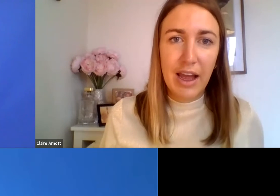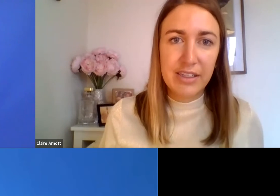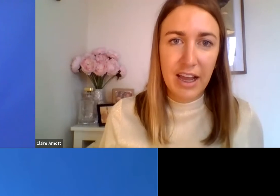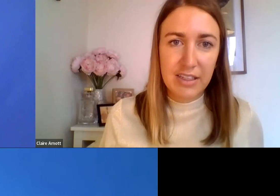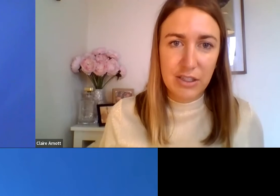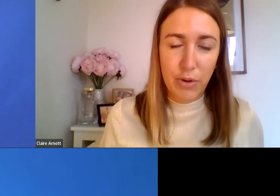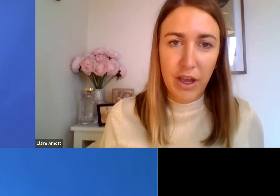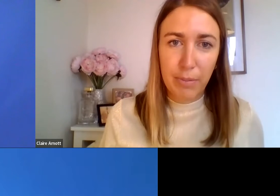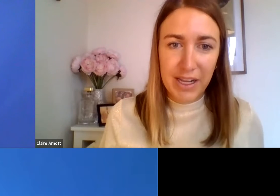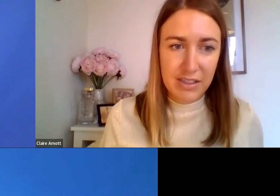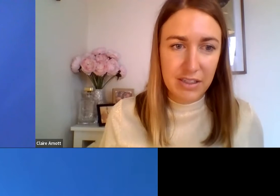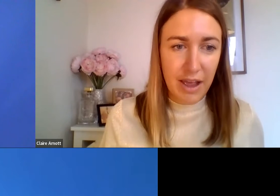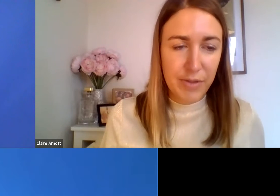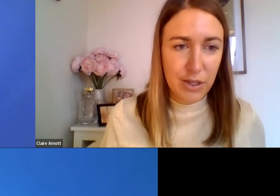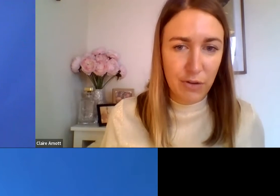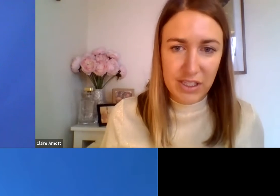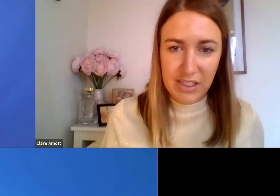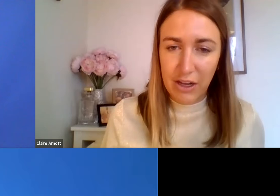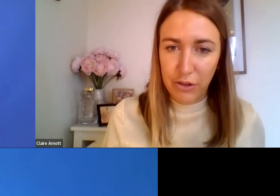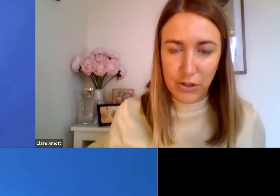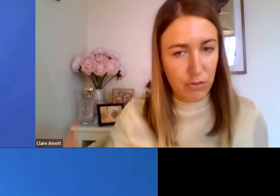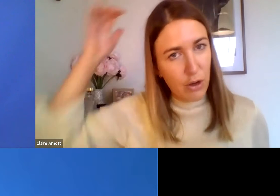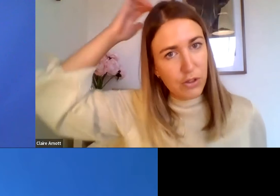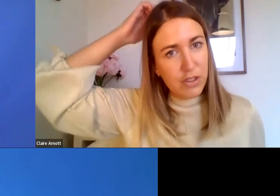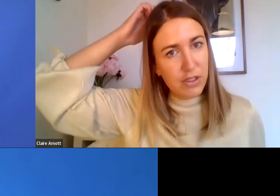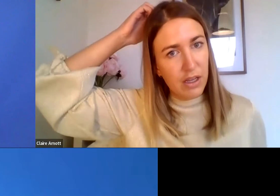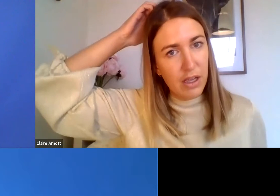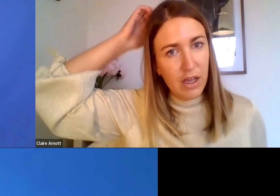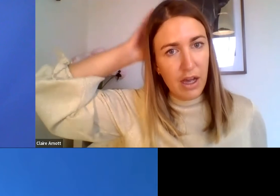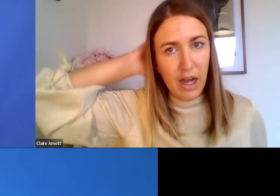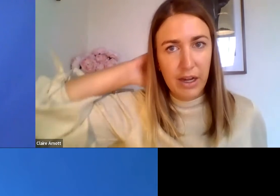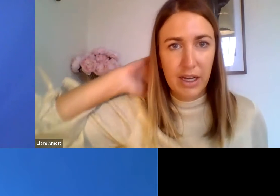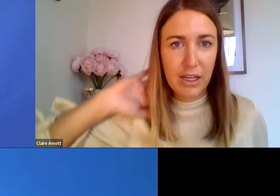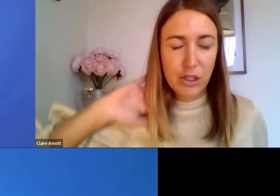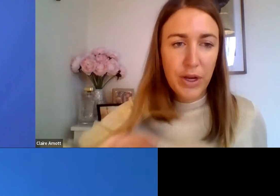click on those three dots and click Join.